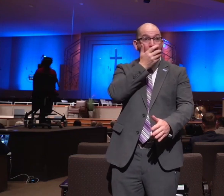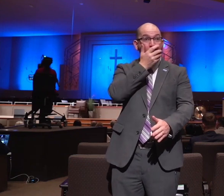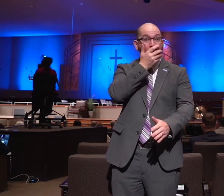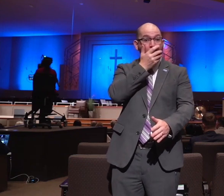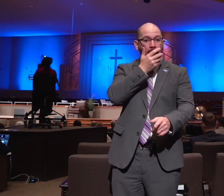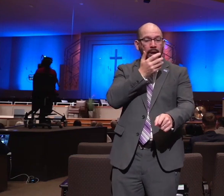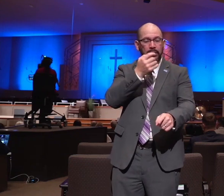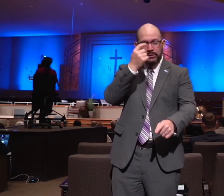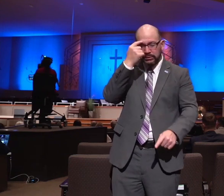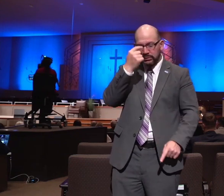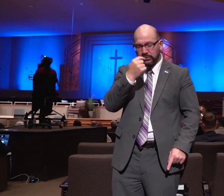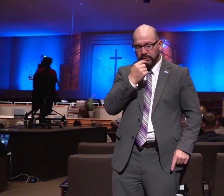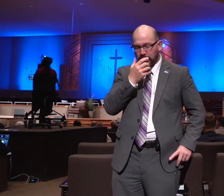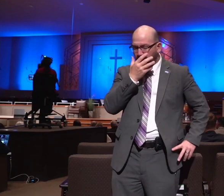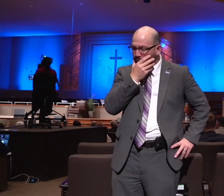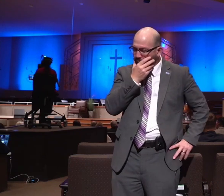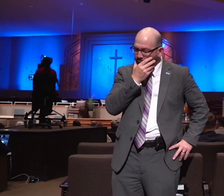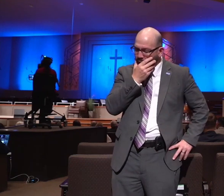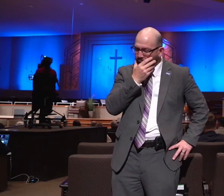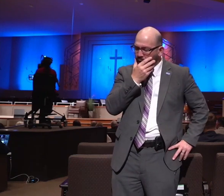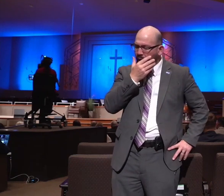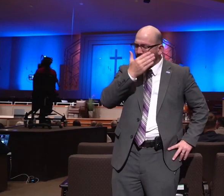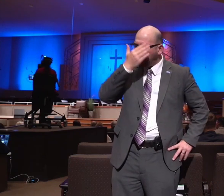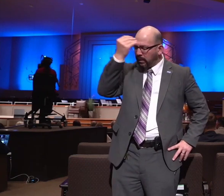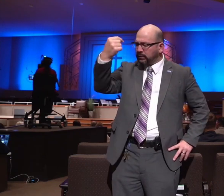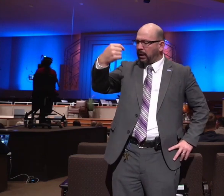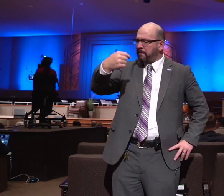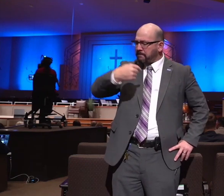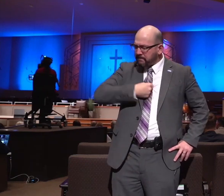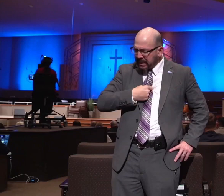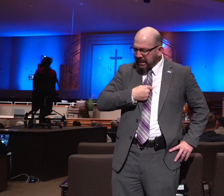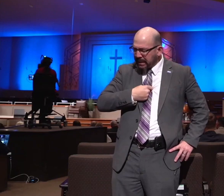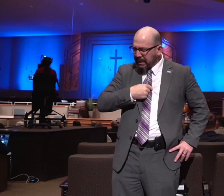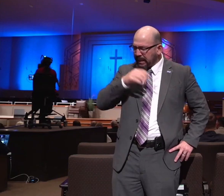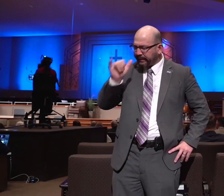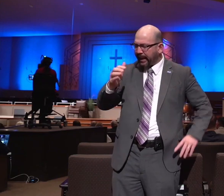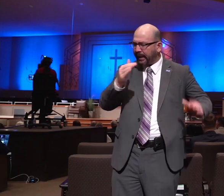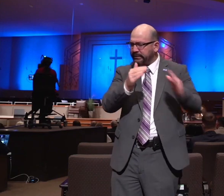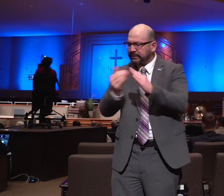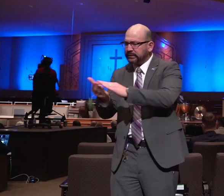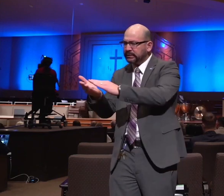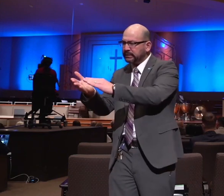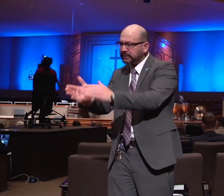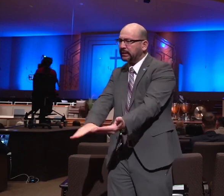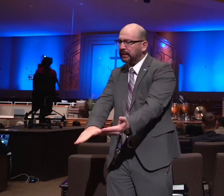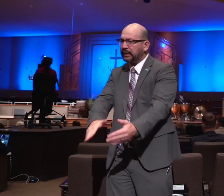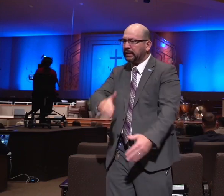he says I have occasioned the death of all those people